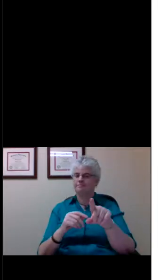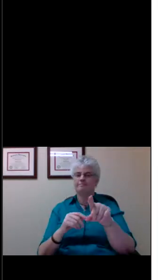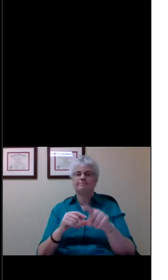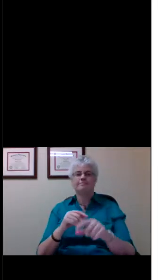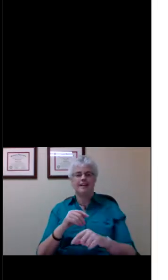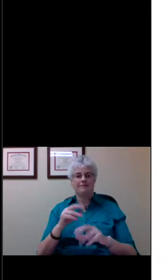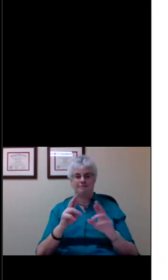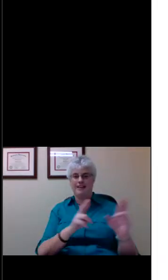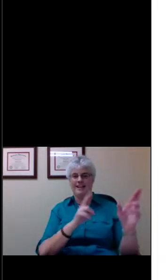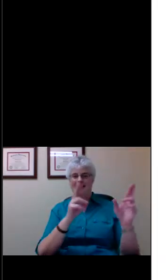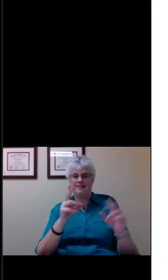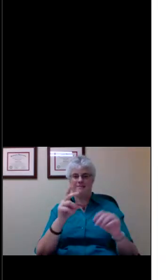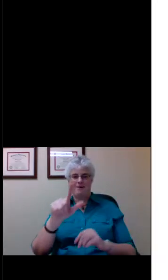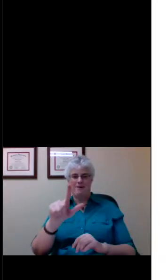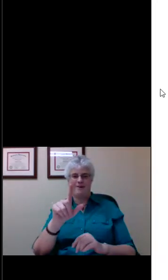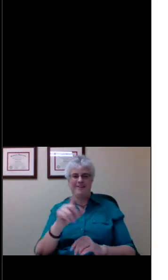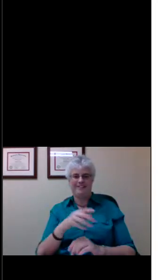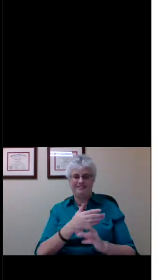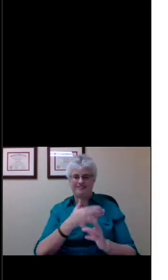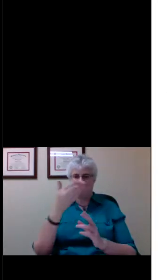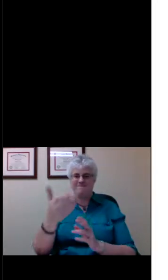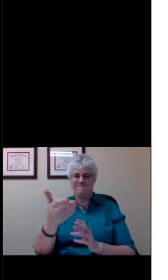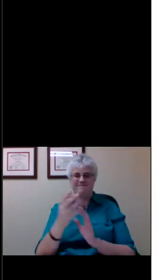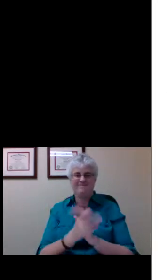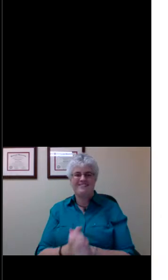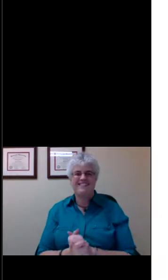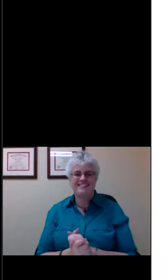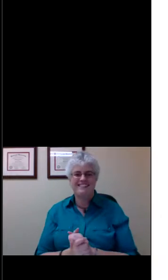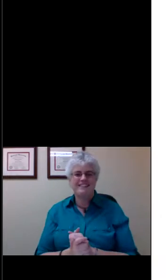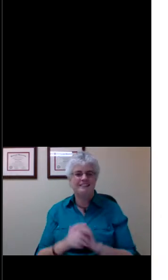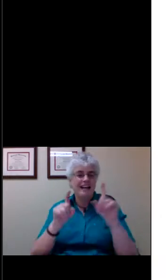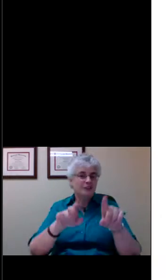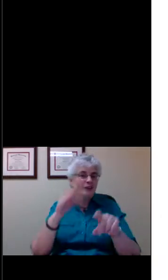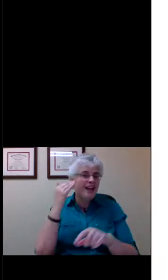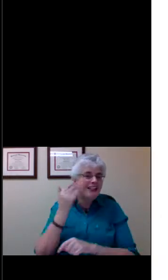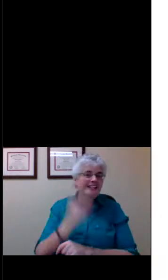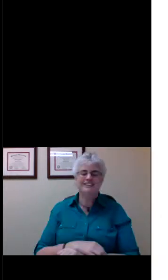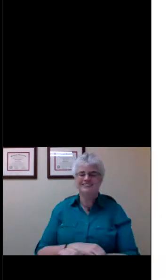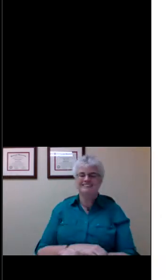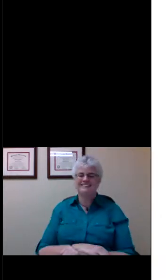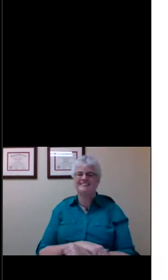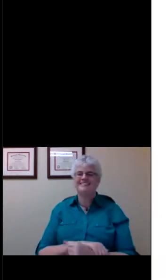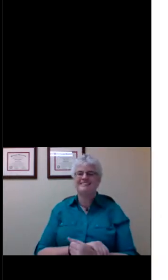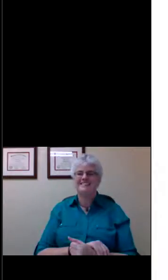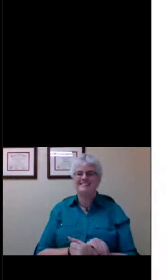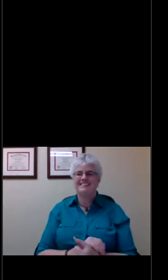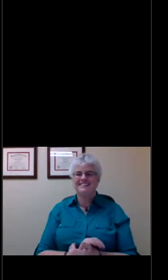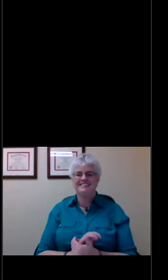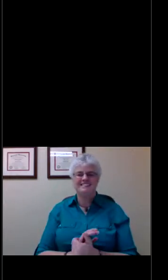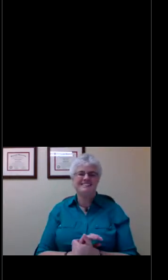So now we have another poll question. Yeah, thank you, yeah, we're ready for the next poll question to test your knowledge.